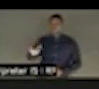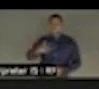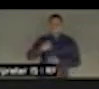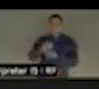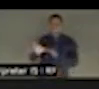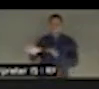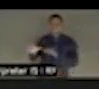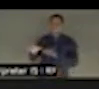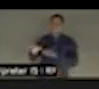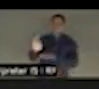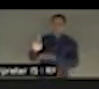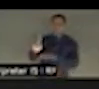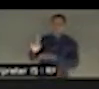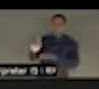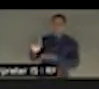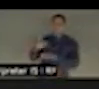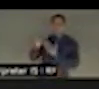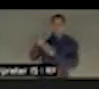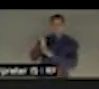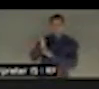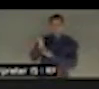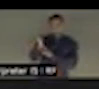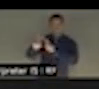in June, you could hear a lot about the UPower project.